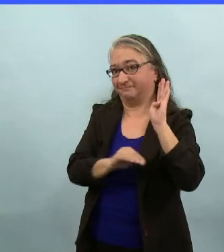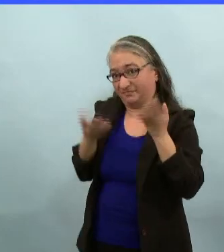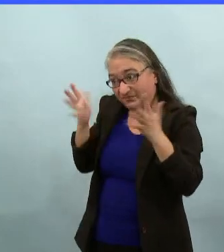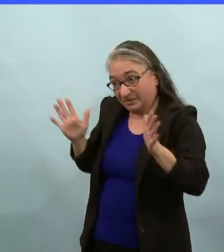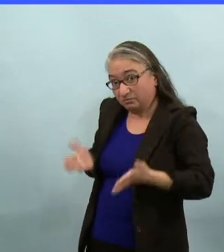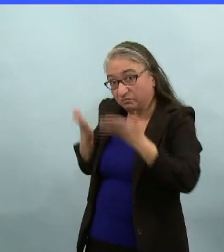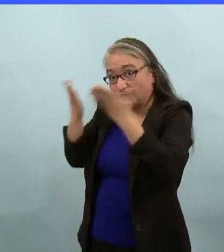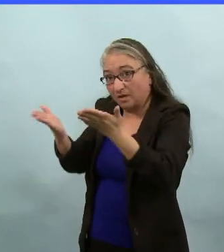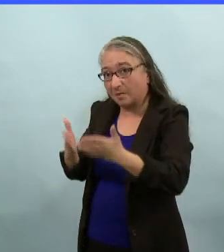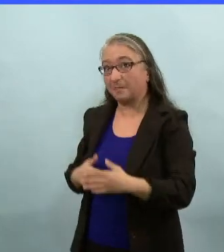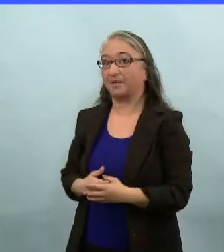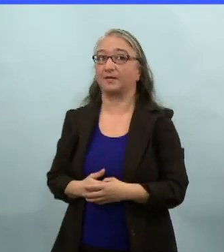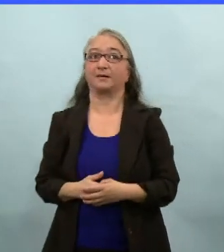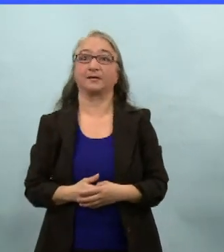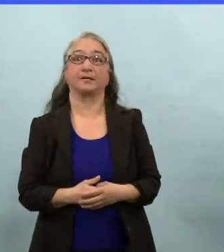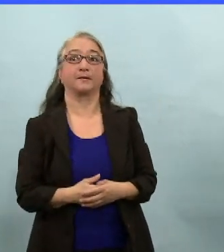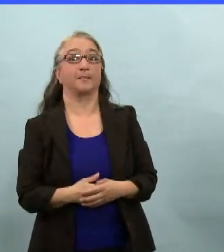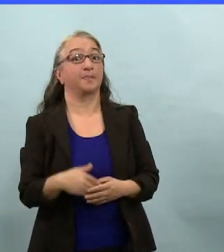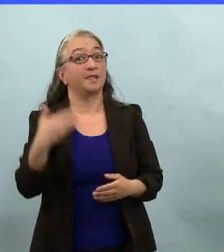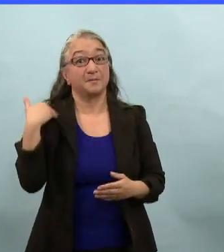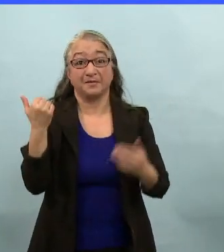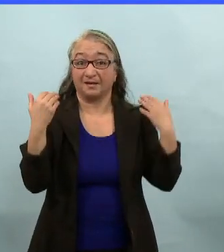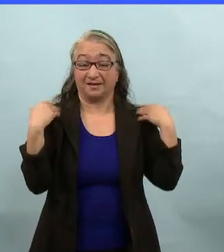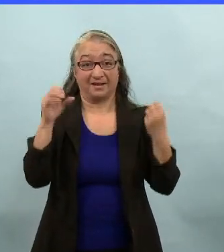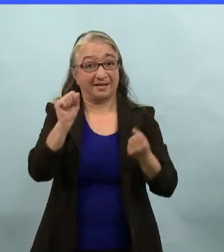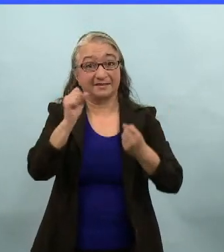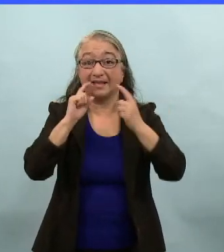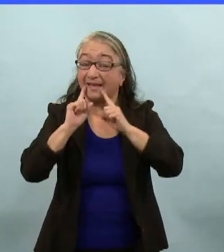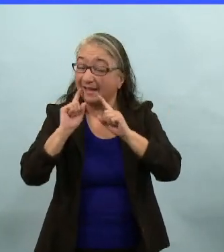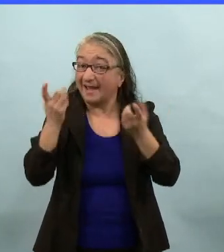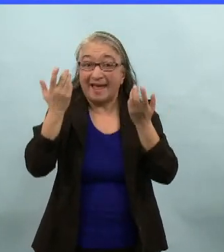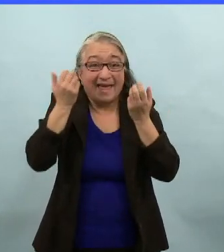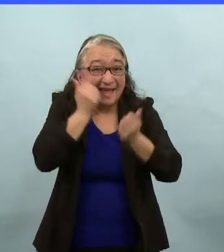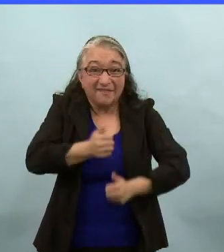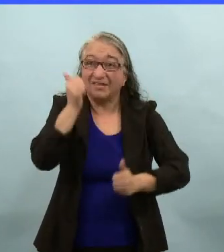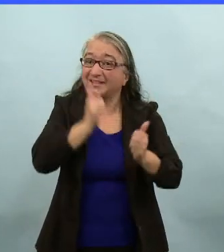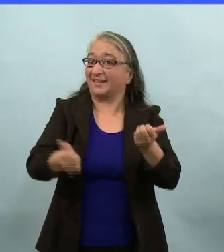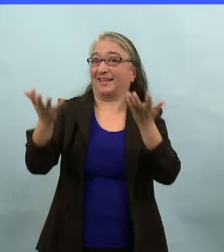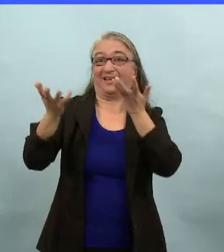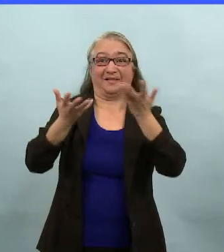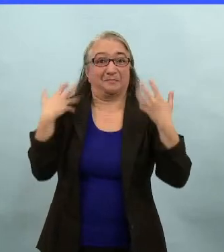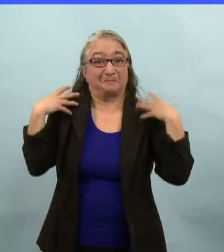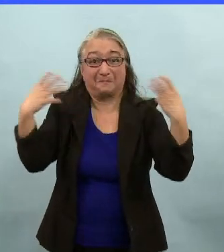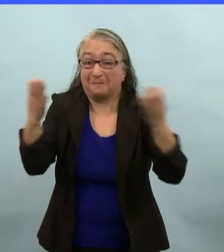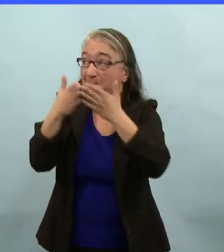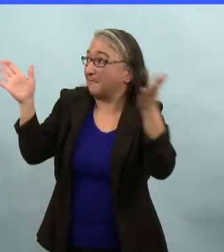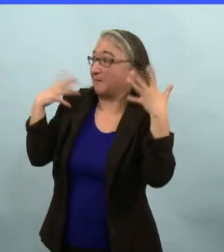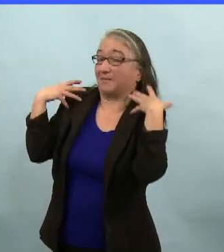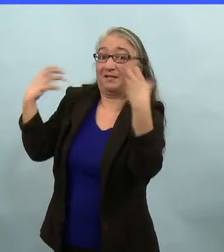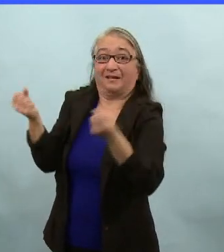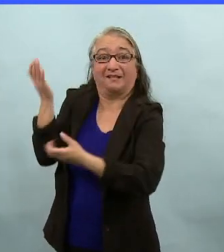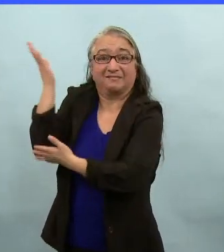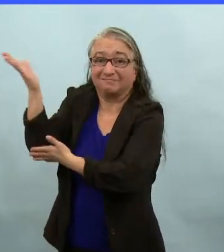do that but i will say that um you know as policy we are we're policy makers as governments and